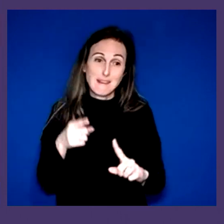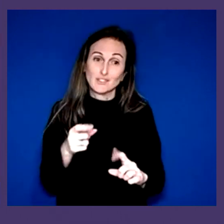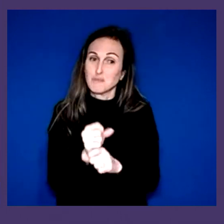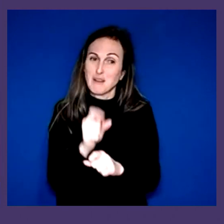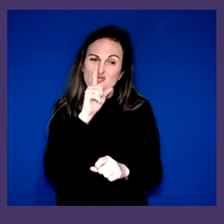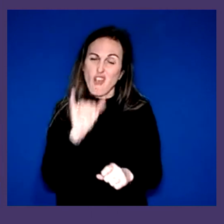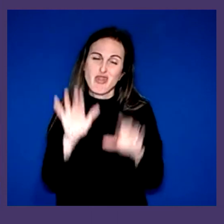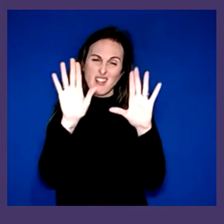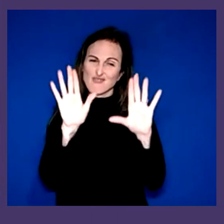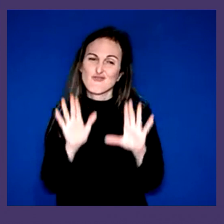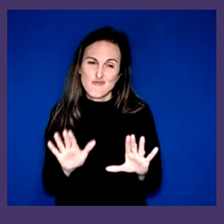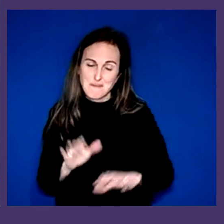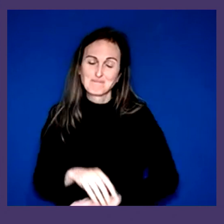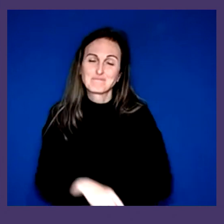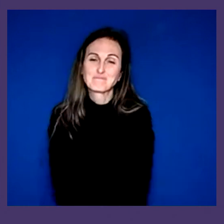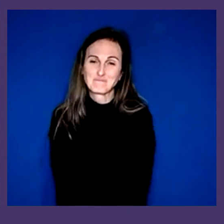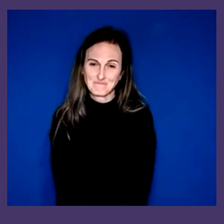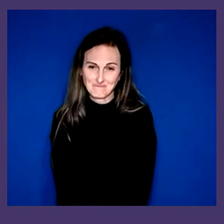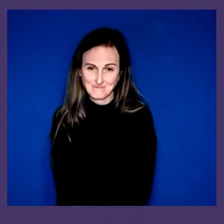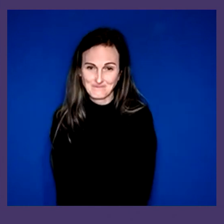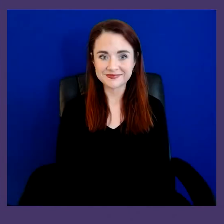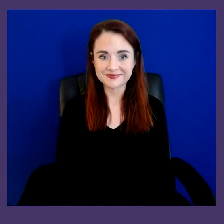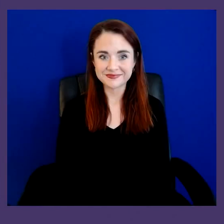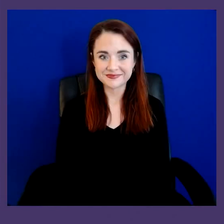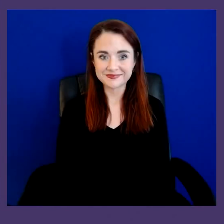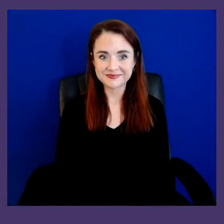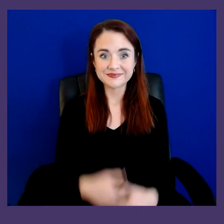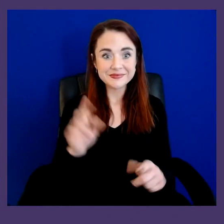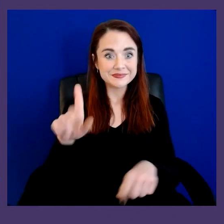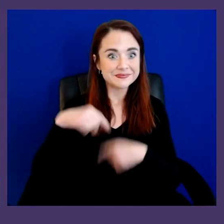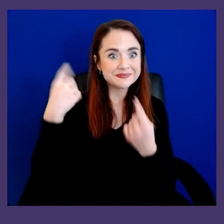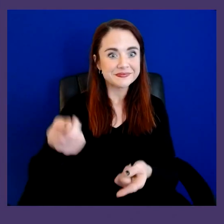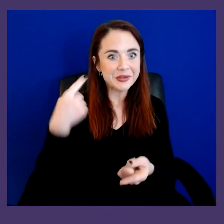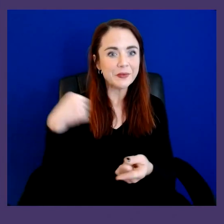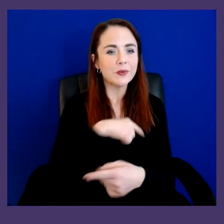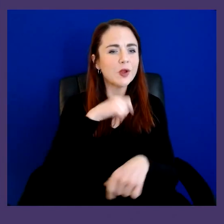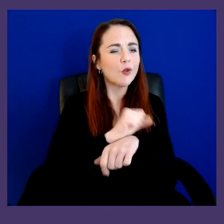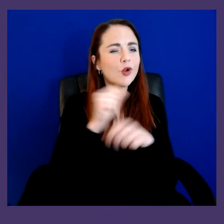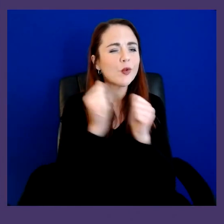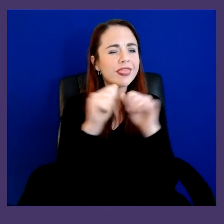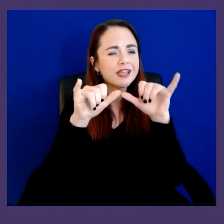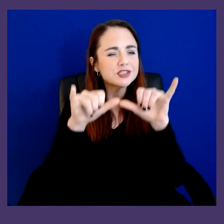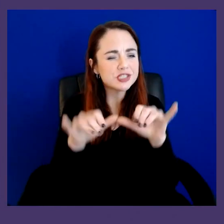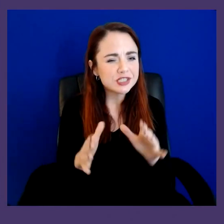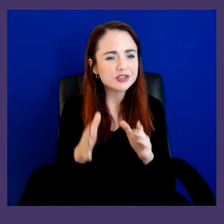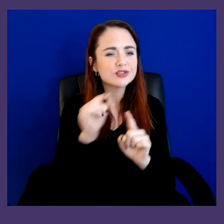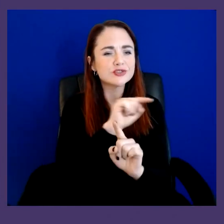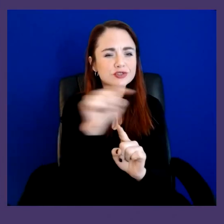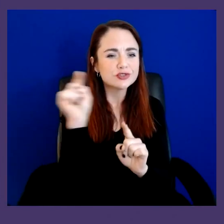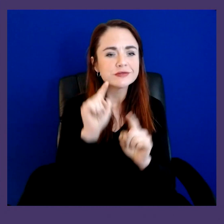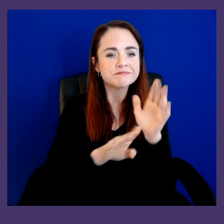We've been able to then work with those engineers to develop and test the connection for Windows support.